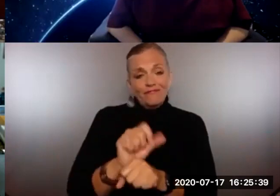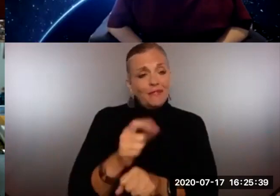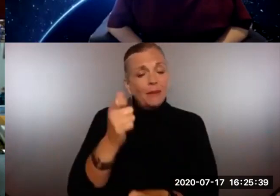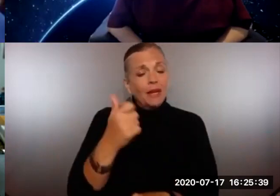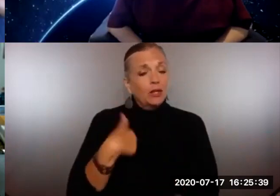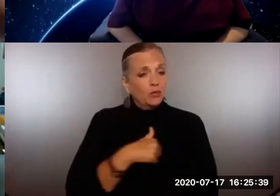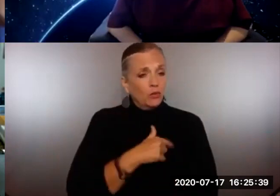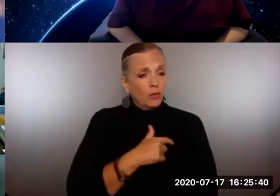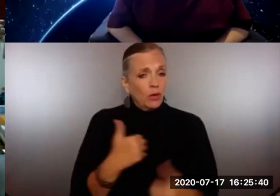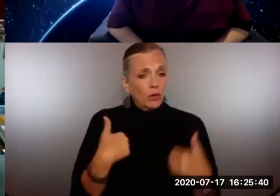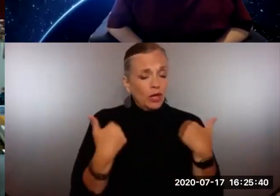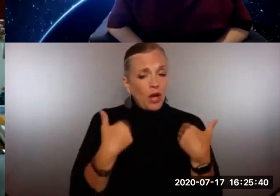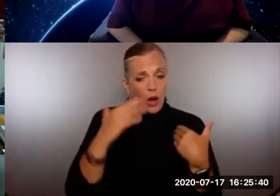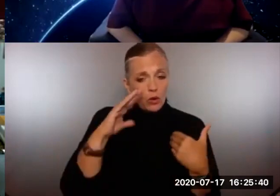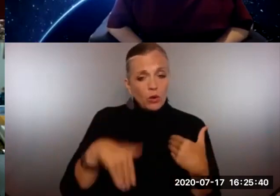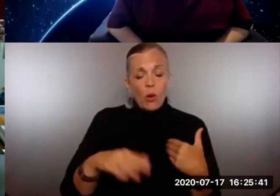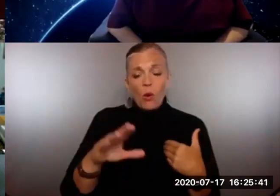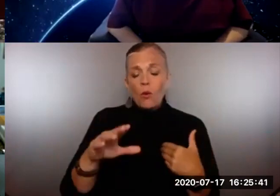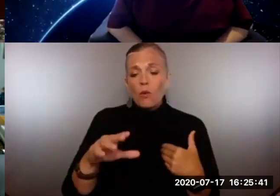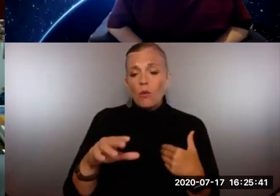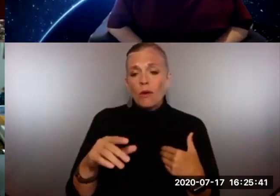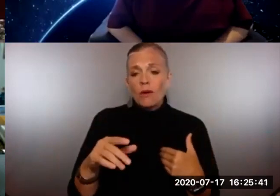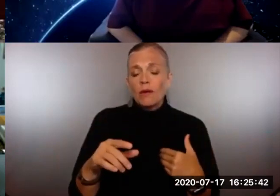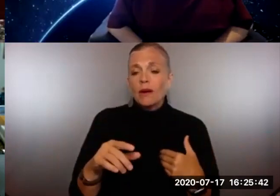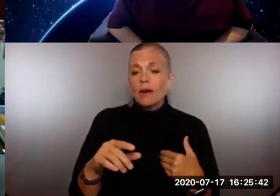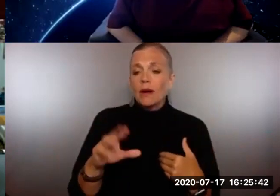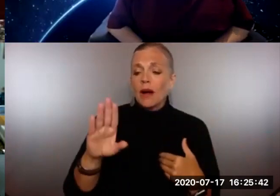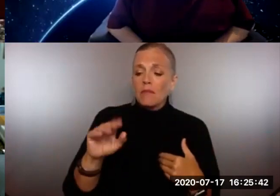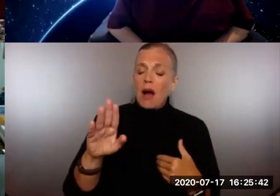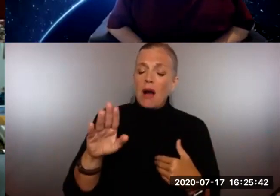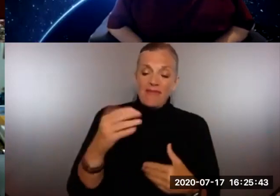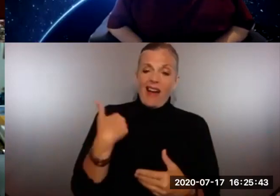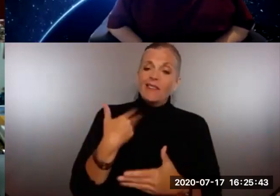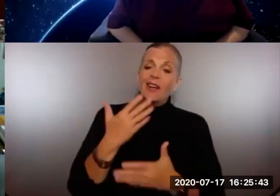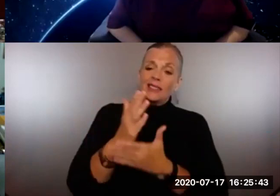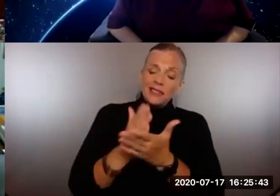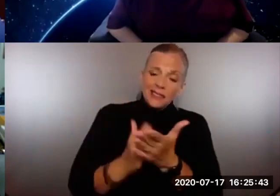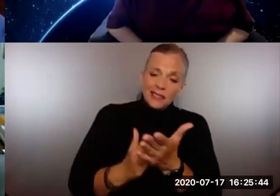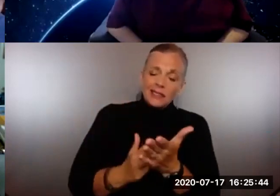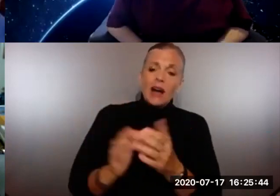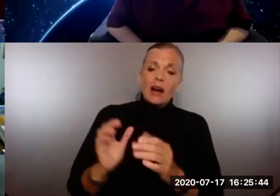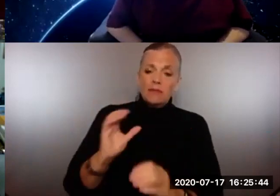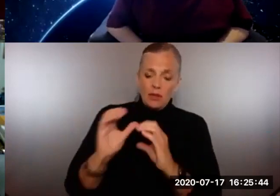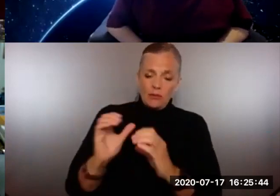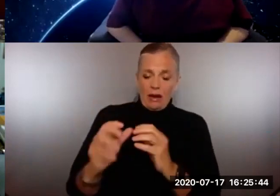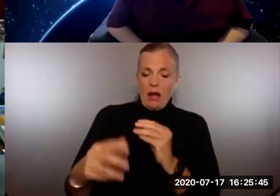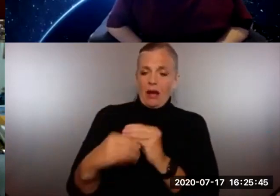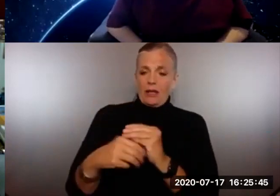Bob, there was some augmentative communication devices coming out when you were younger.